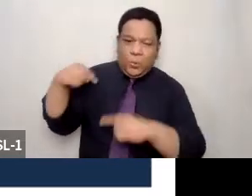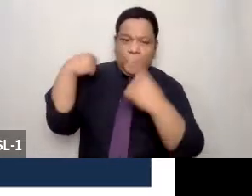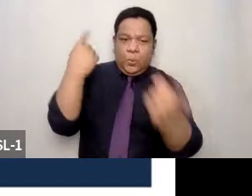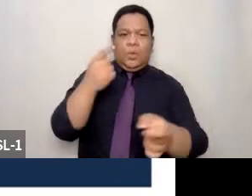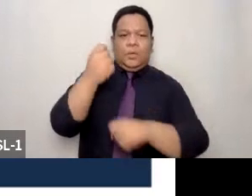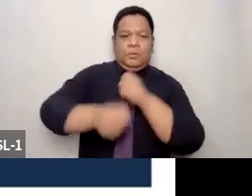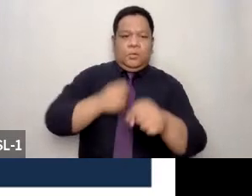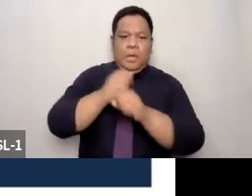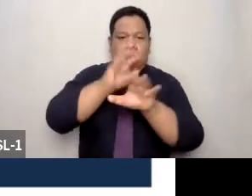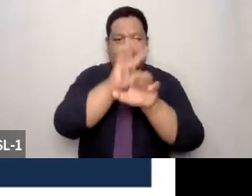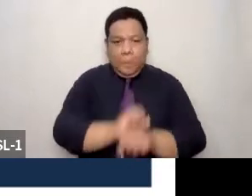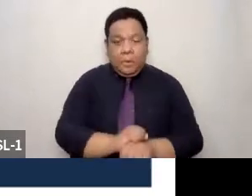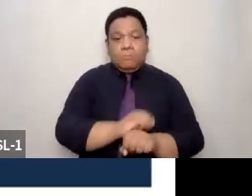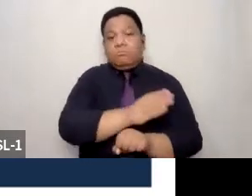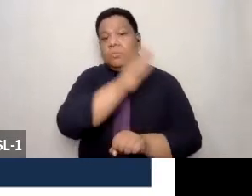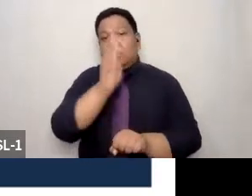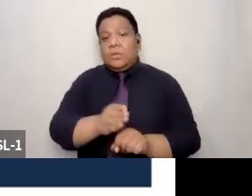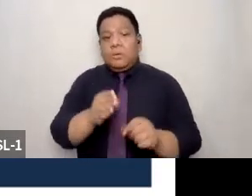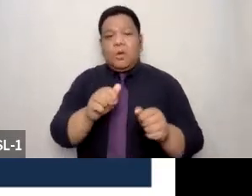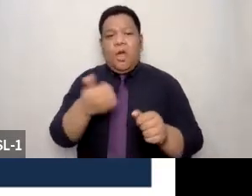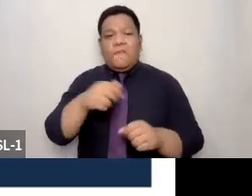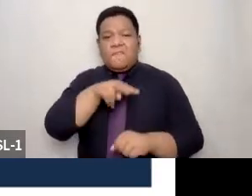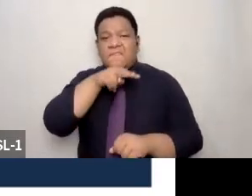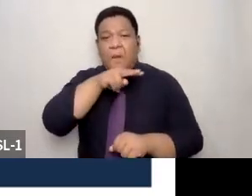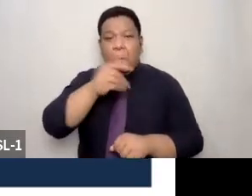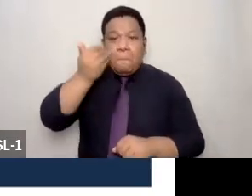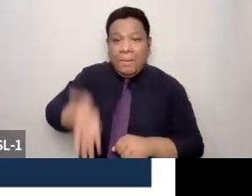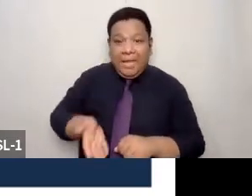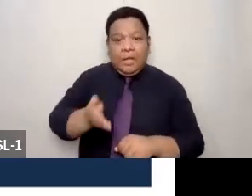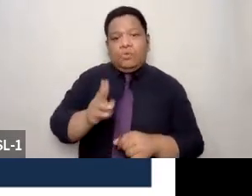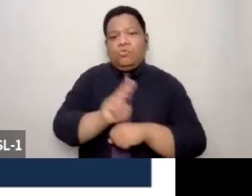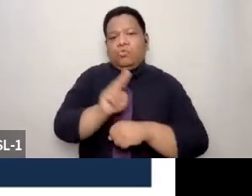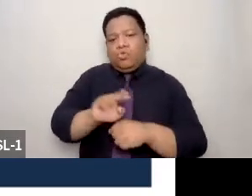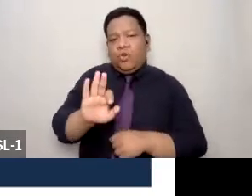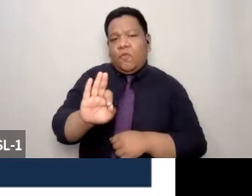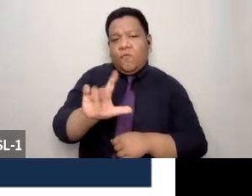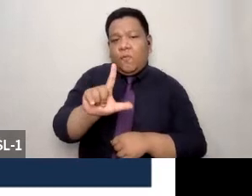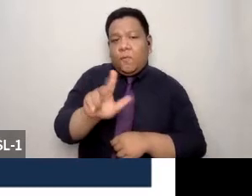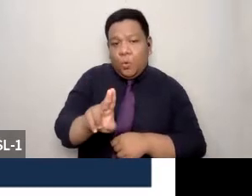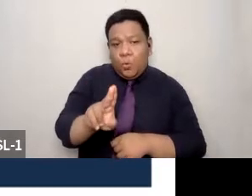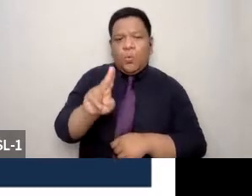There are inactivated viruses in the flu vaccine that we get yearly.